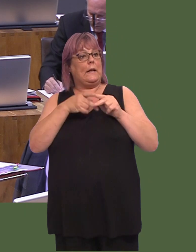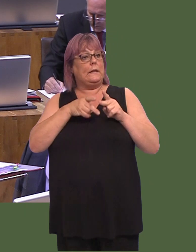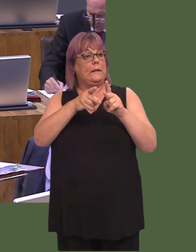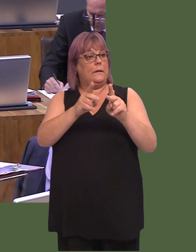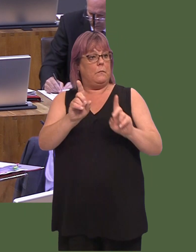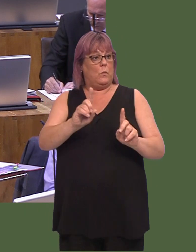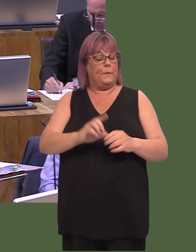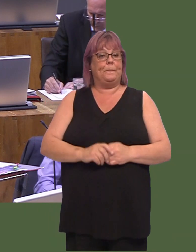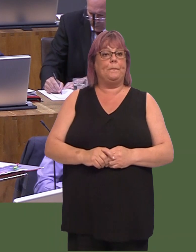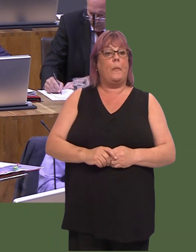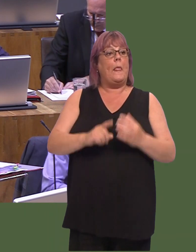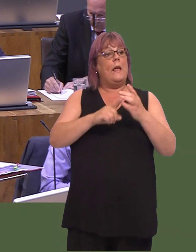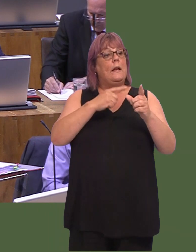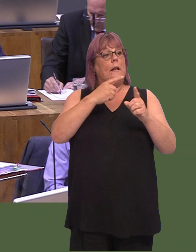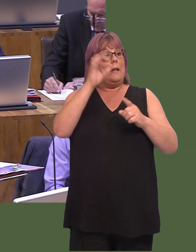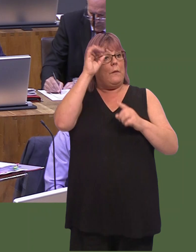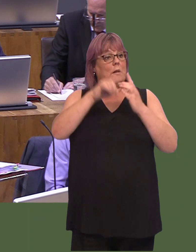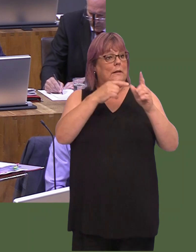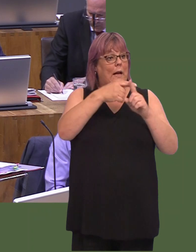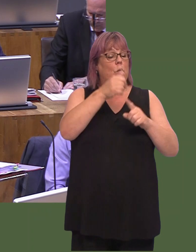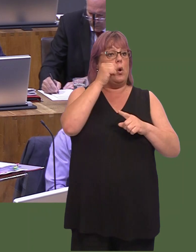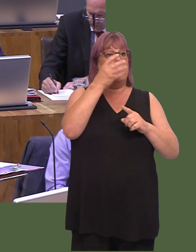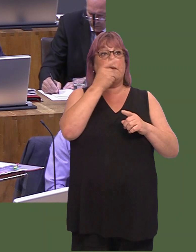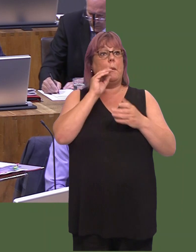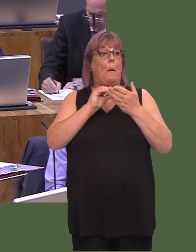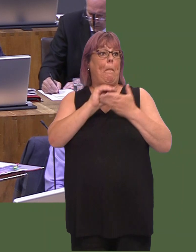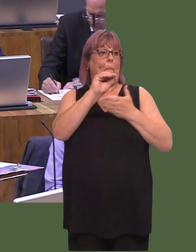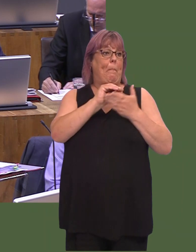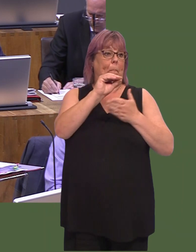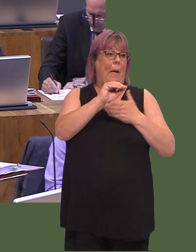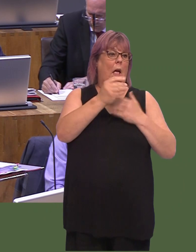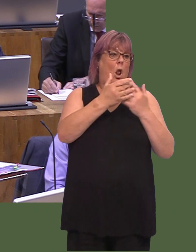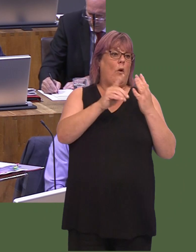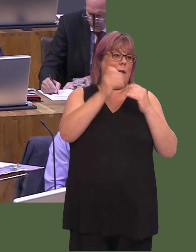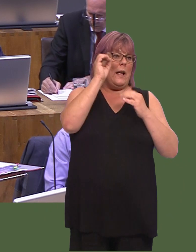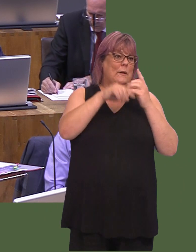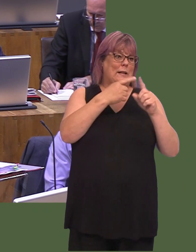There are positives and negatives with council tax, of course. We know that there are some people who pay a high level of council tax whose incomes